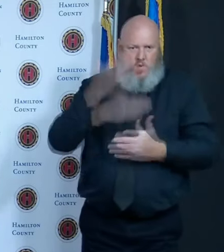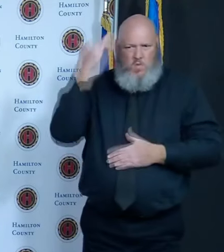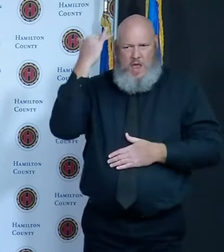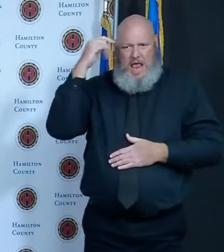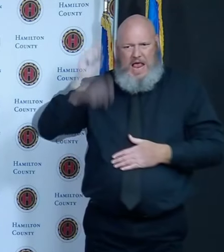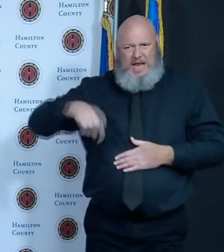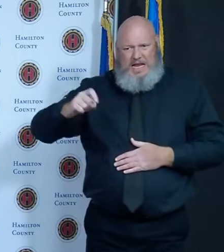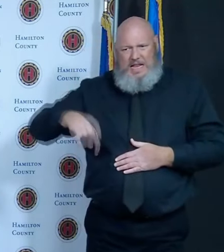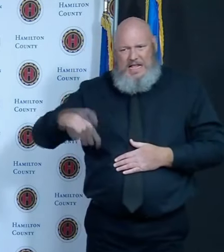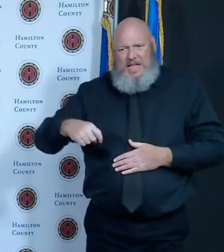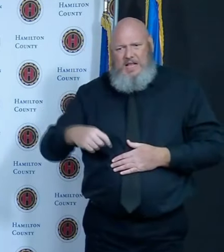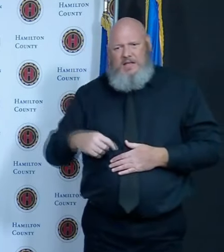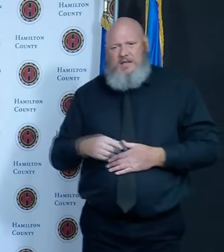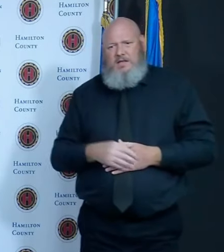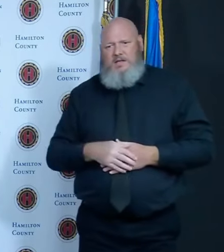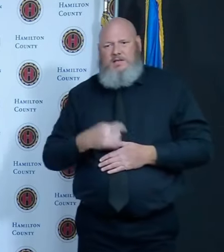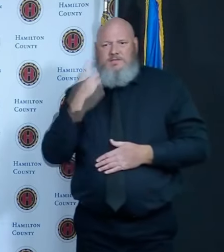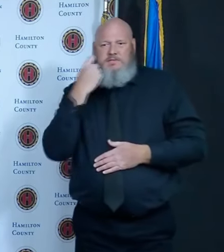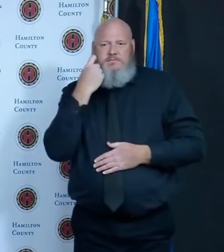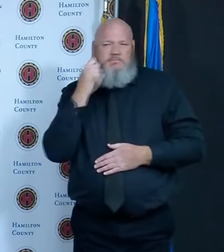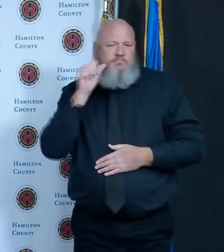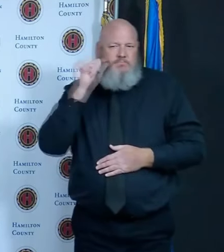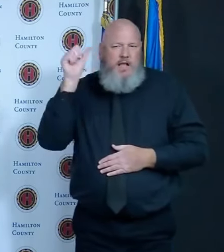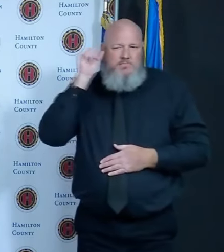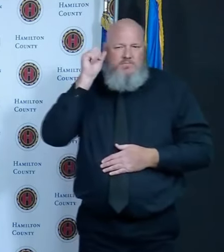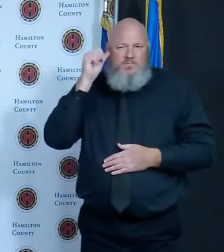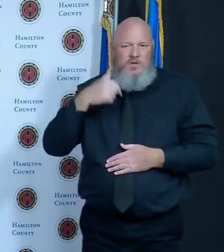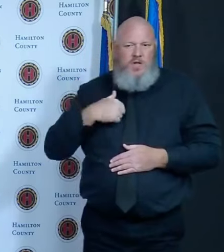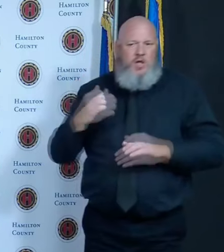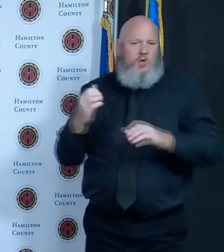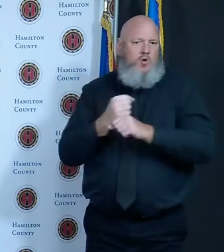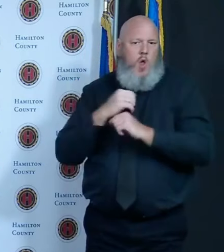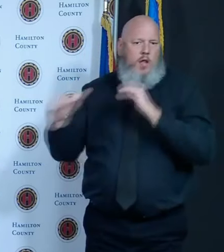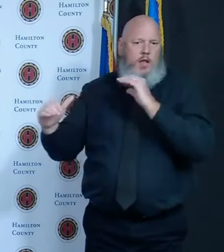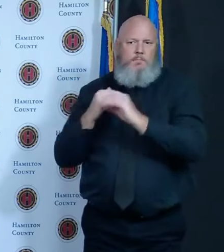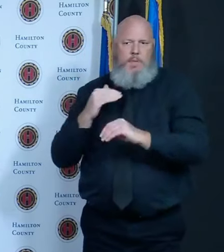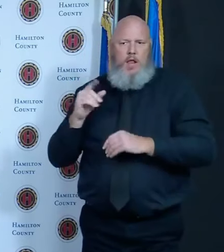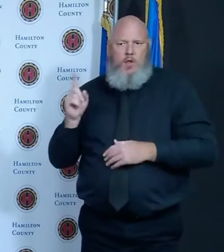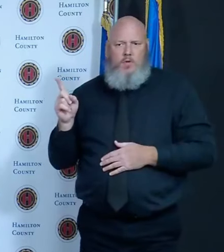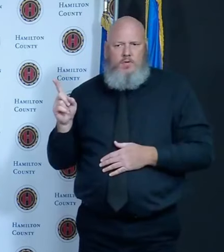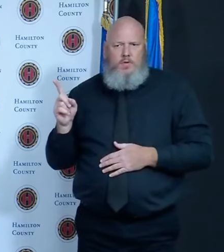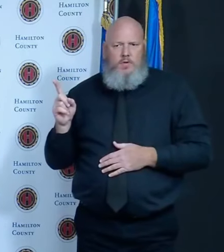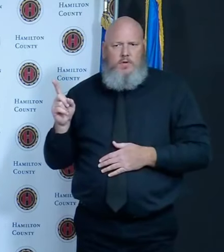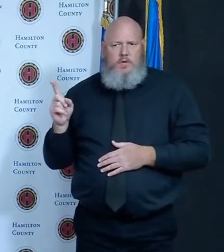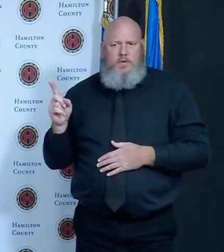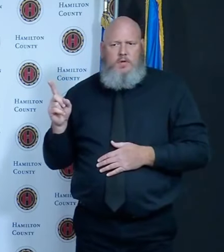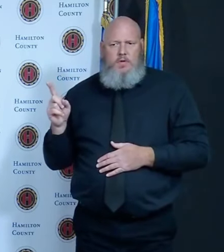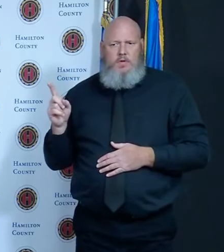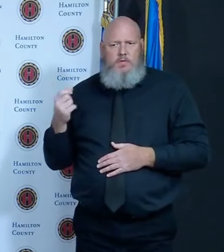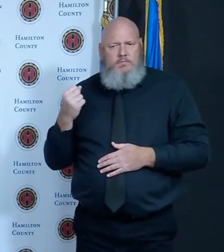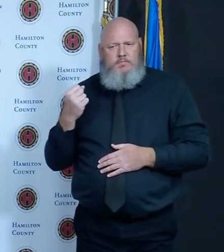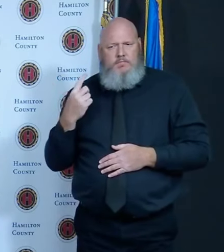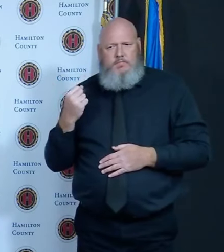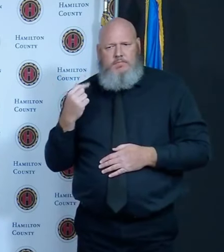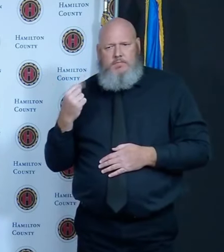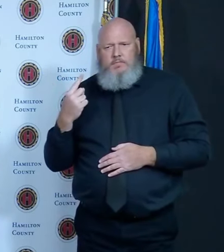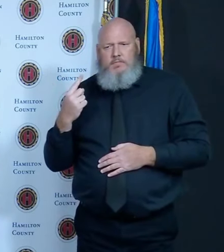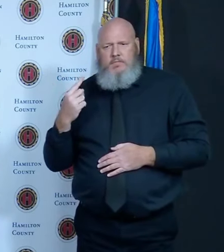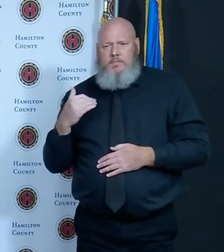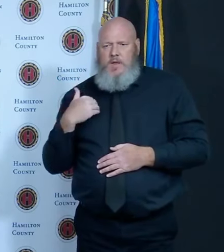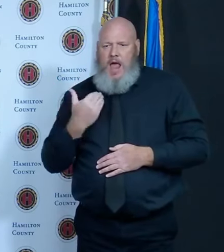we received an email saying that our process our application has been approved and moved